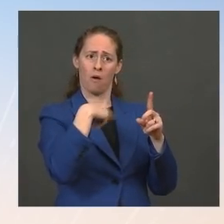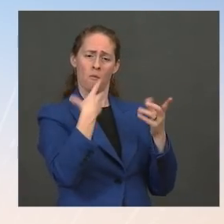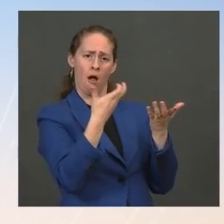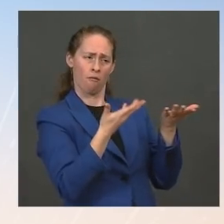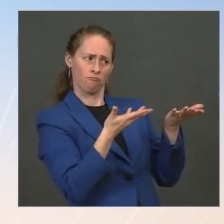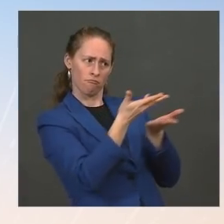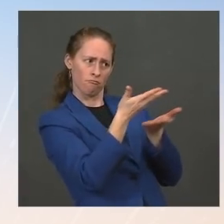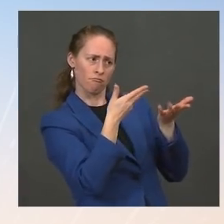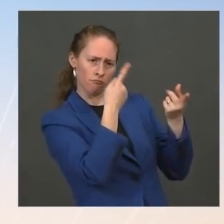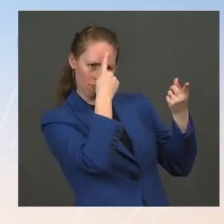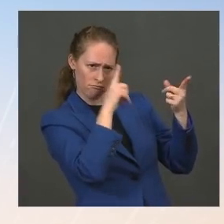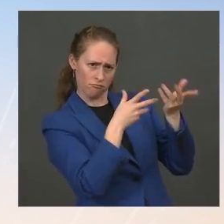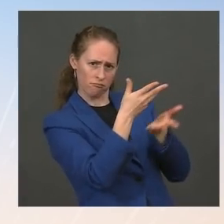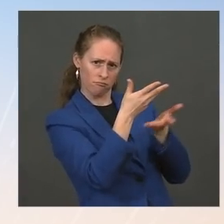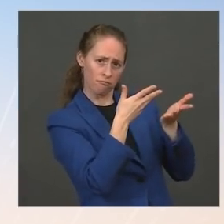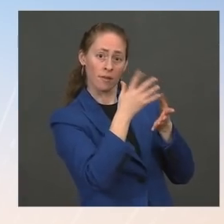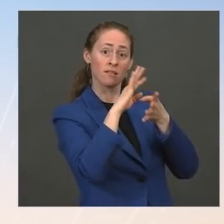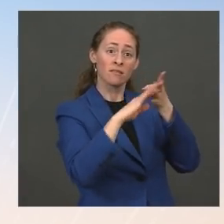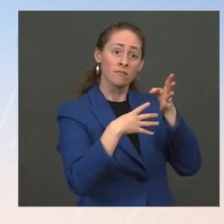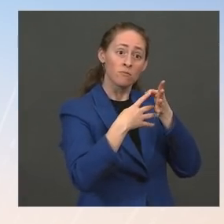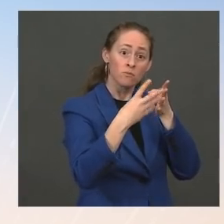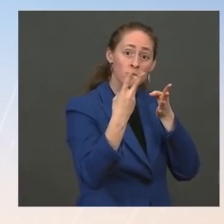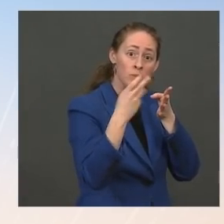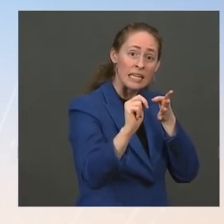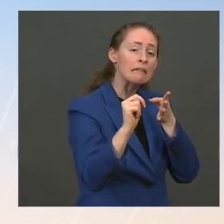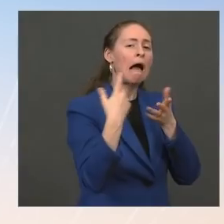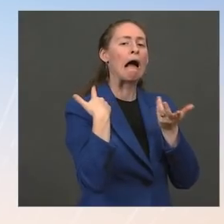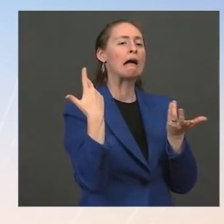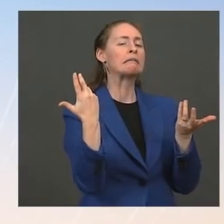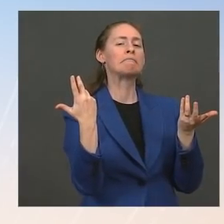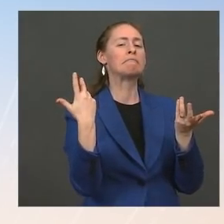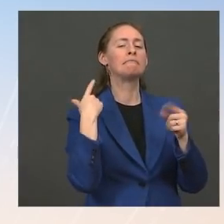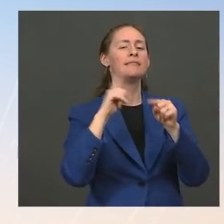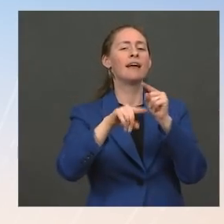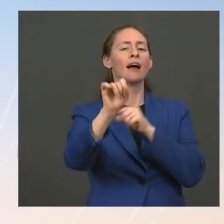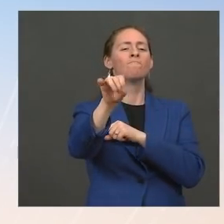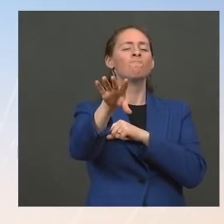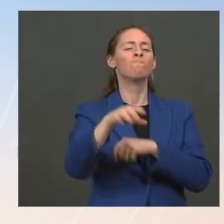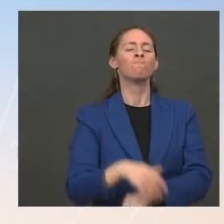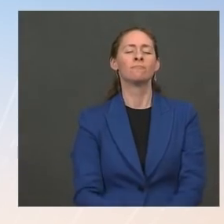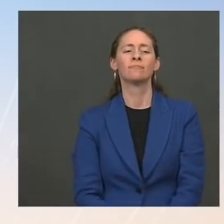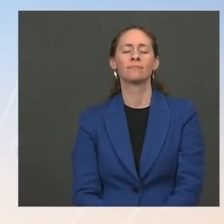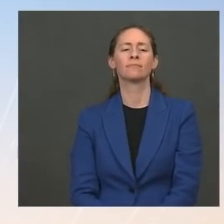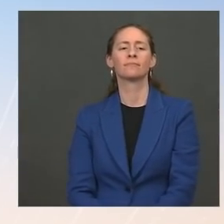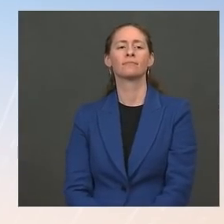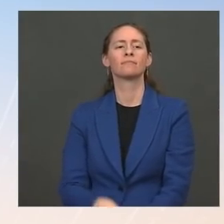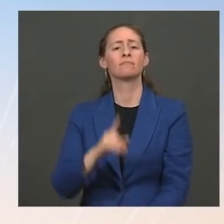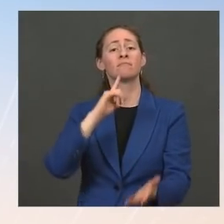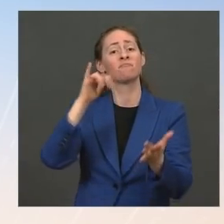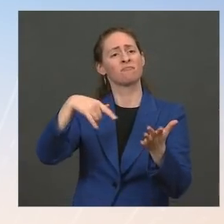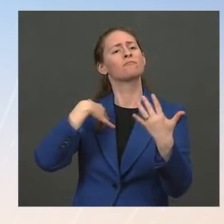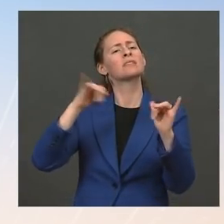That is what we are going to continue to press forward on. In terms of rumors out there or reports about what is going to be negotiated: